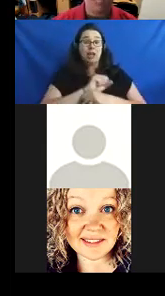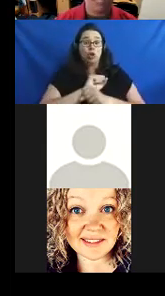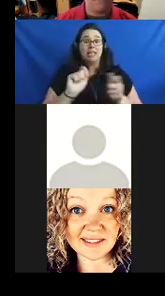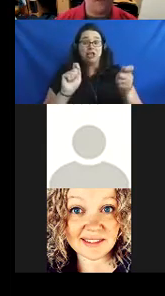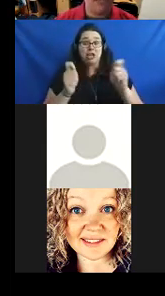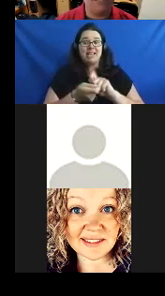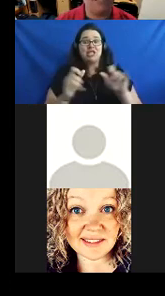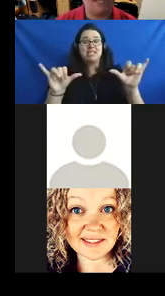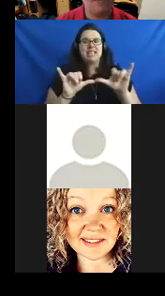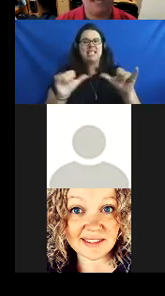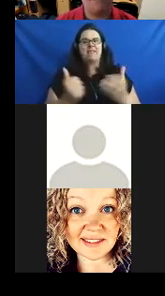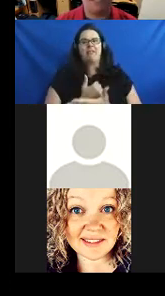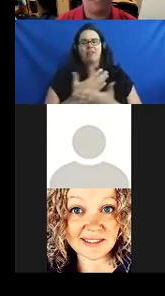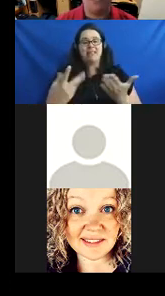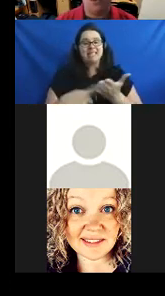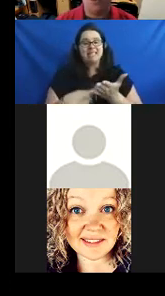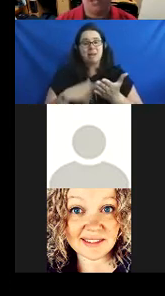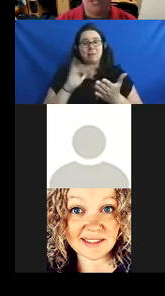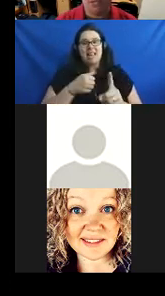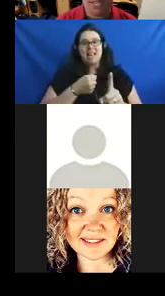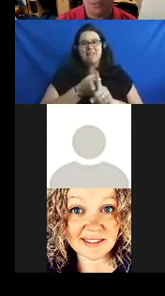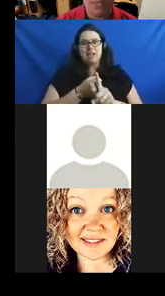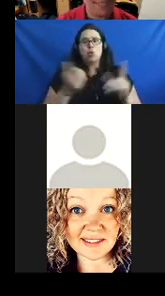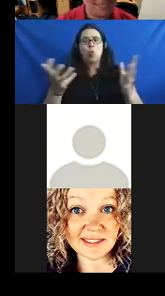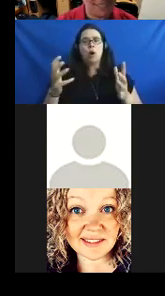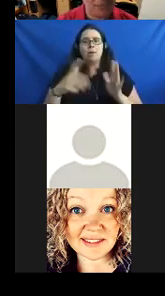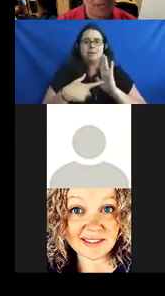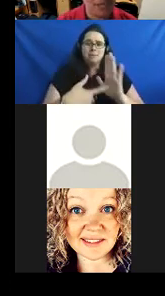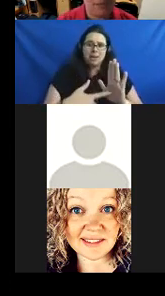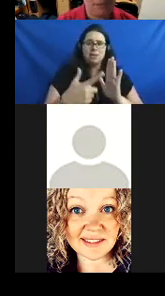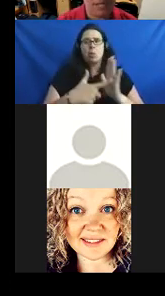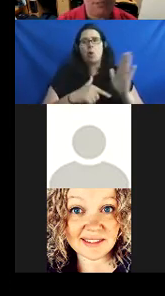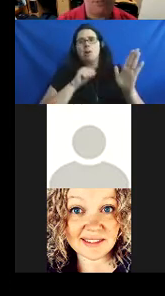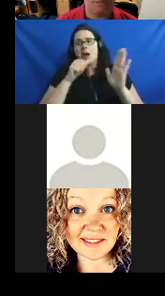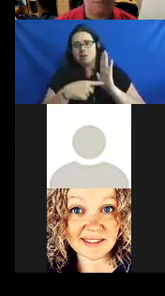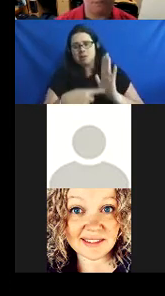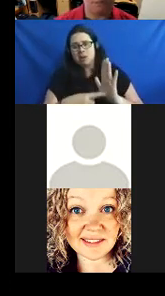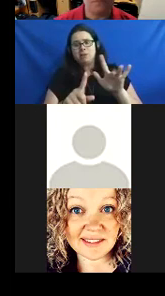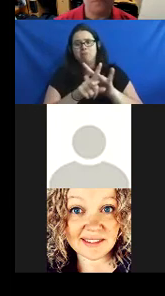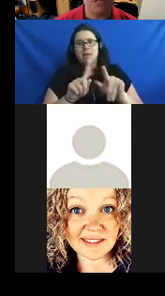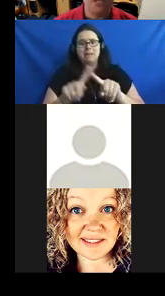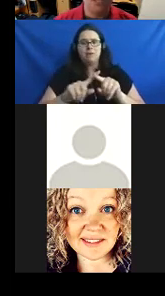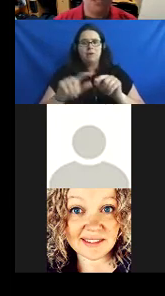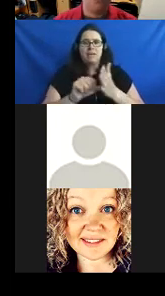SIZE OF EVERYTHING. SOMETIMES THAT CAN AFFECT WHAT DISPLAYS AND WHAT DOESN'T DISPLAY ON DIFFERENT PAGES.